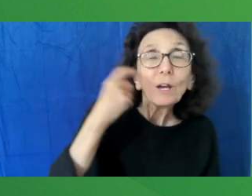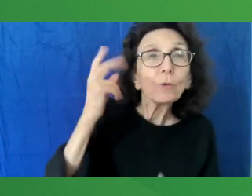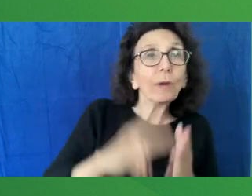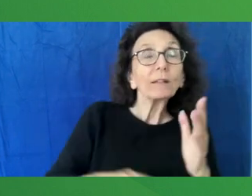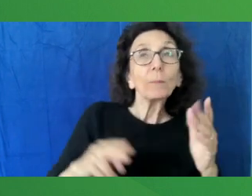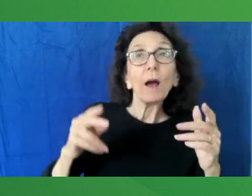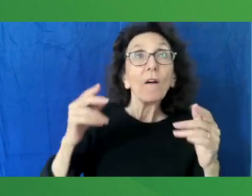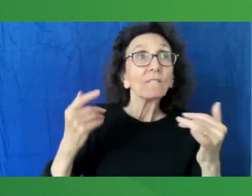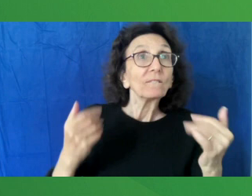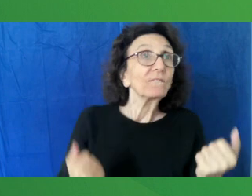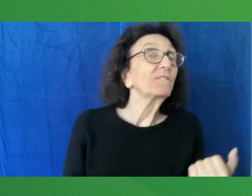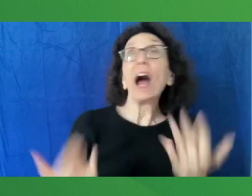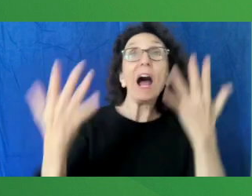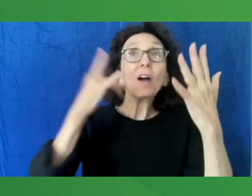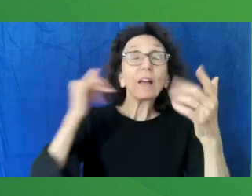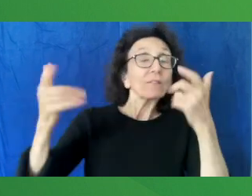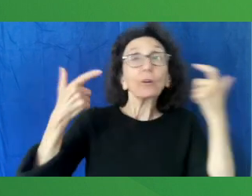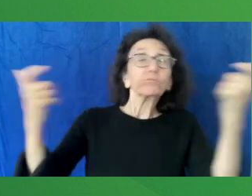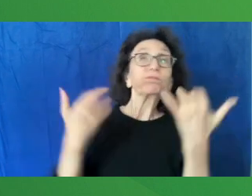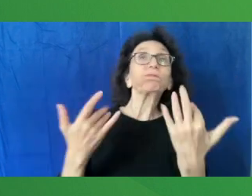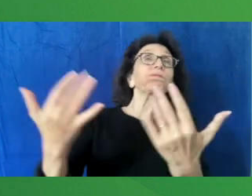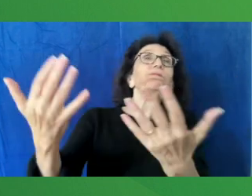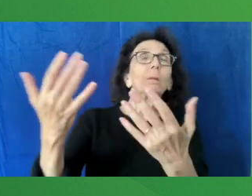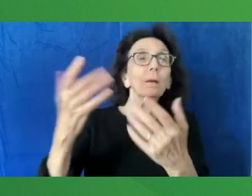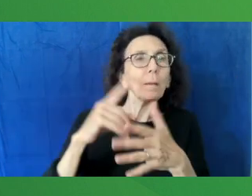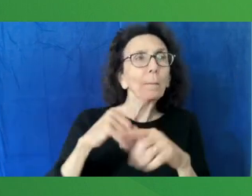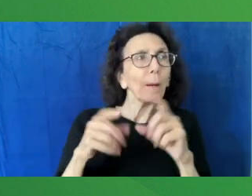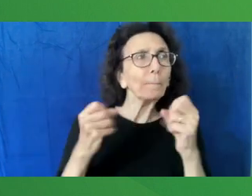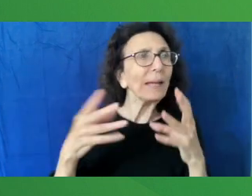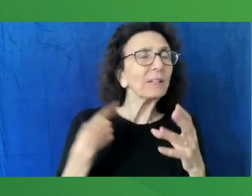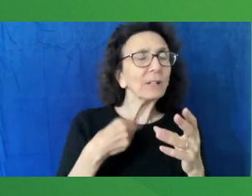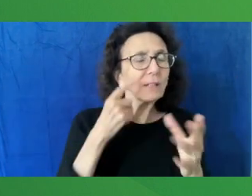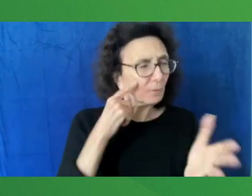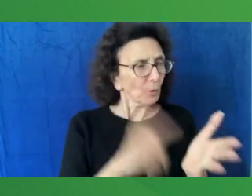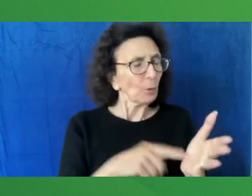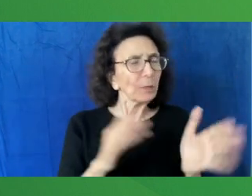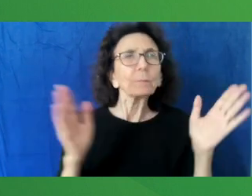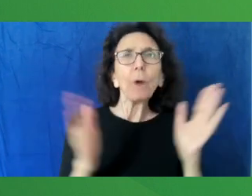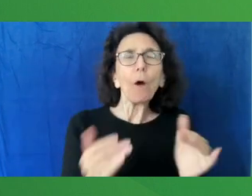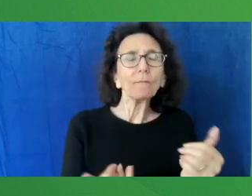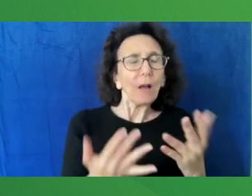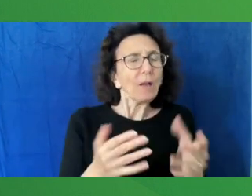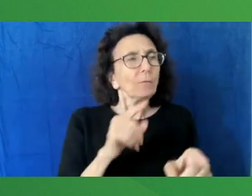But most of us have seen fire, a small fire in our day to day life.